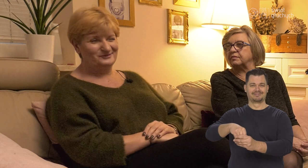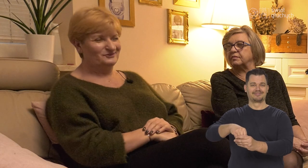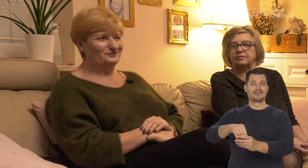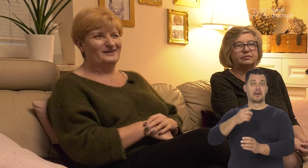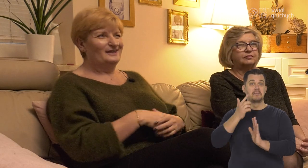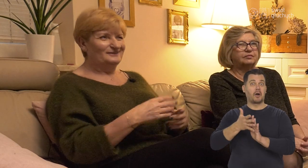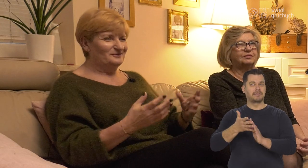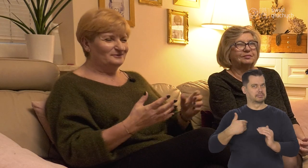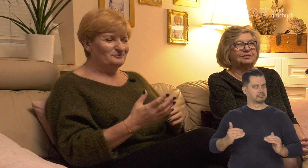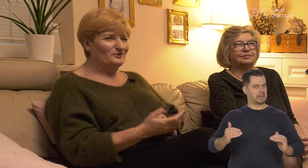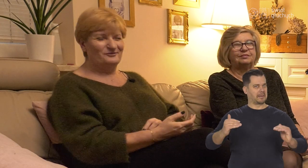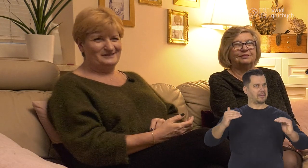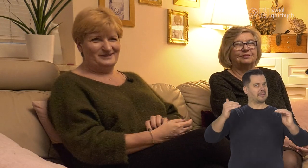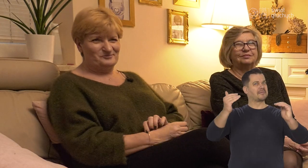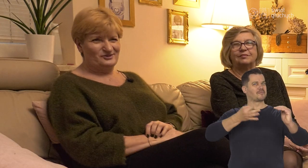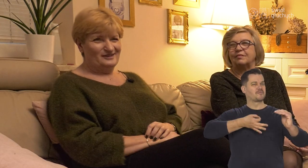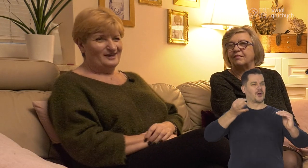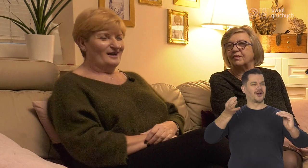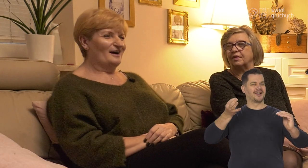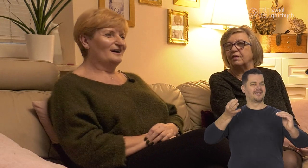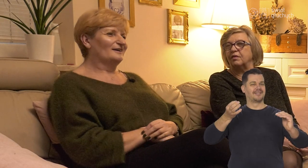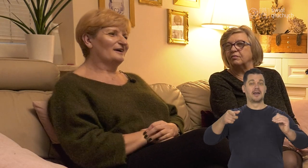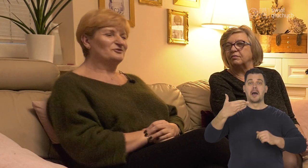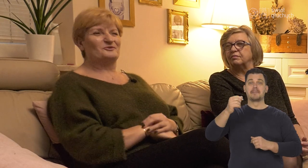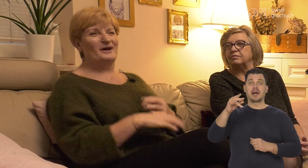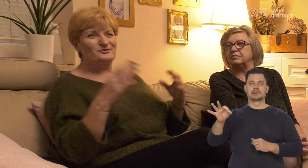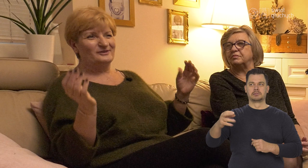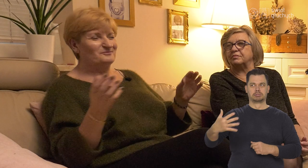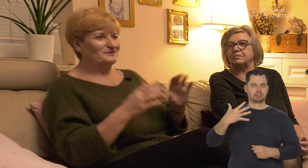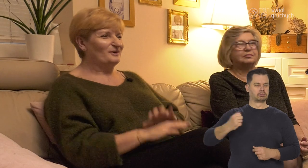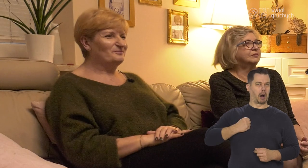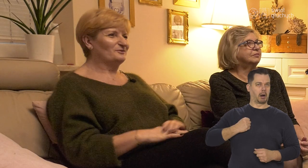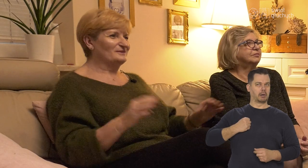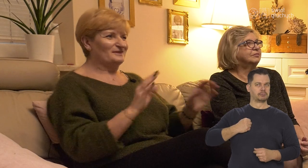And my sign language is better. And when Maks catches my mistake,